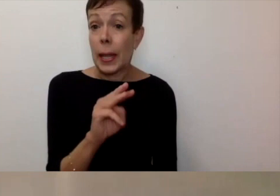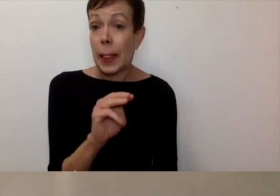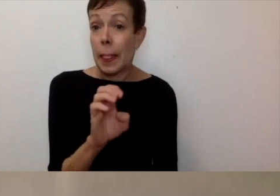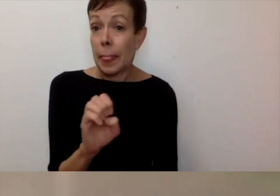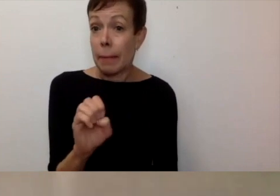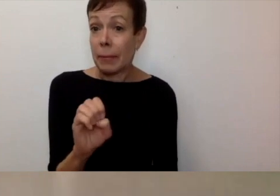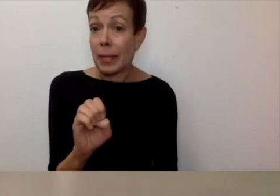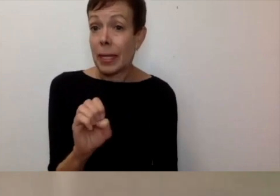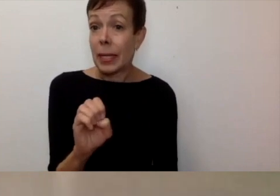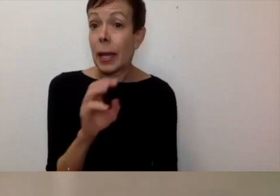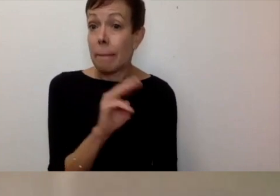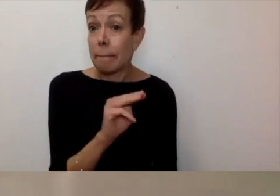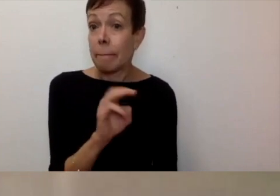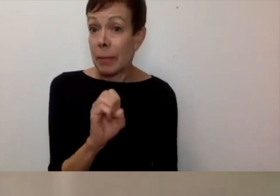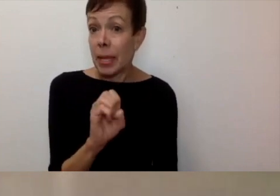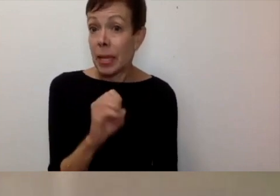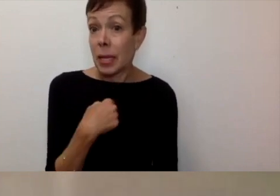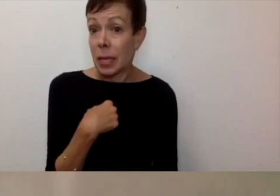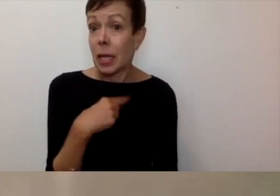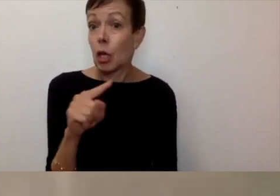waves and right now in quebec particularly